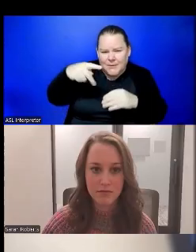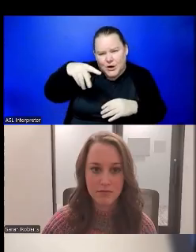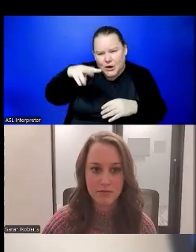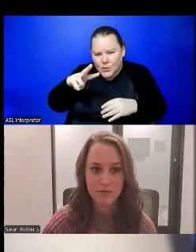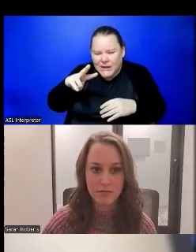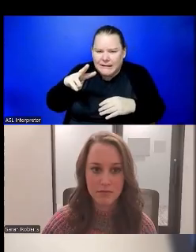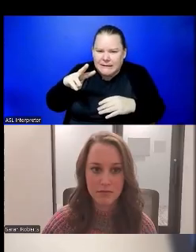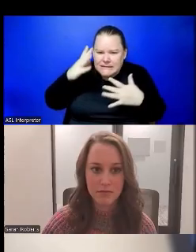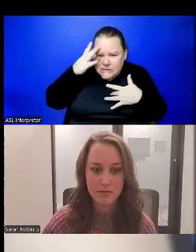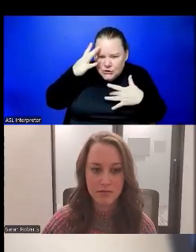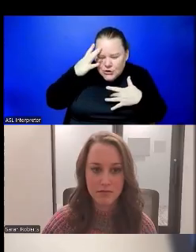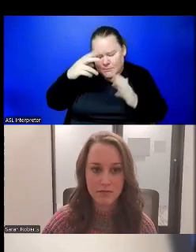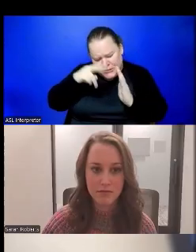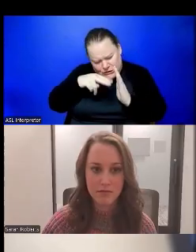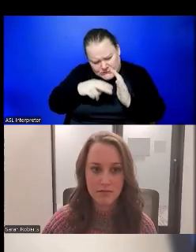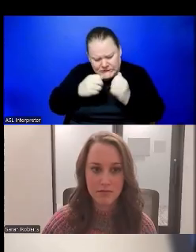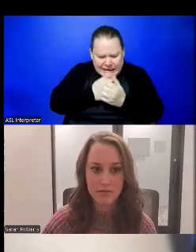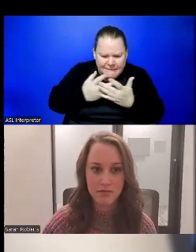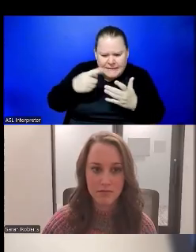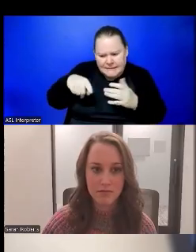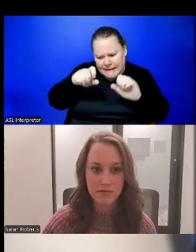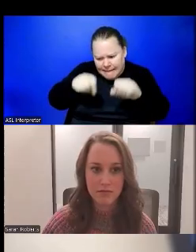reading everything that they can, because that's what families do.